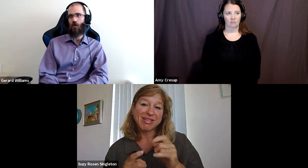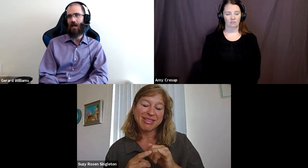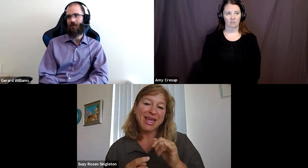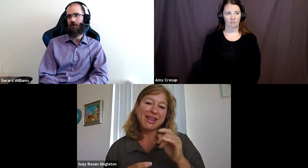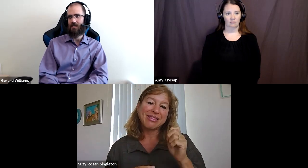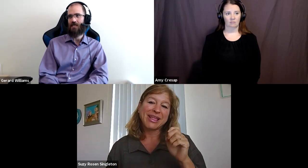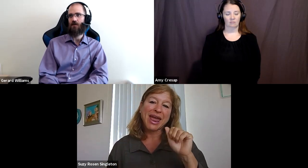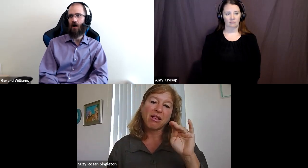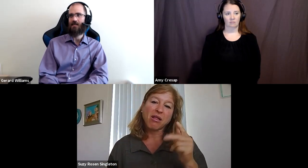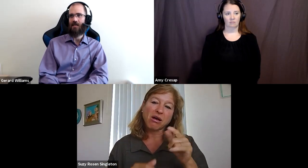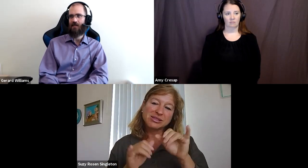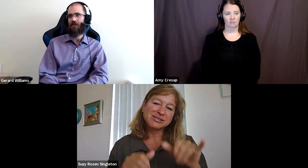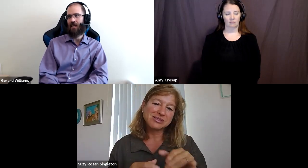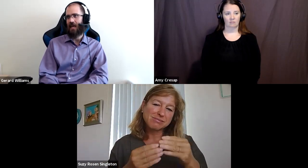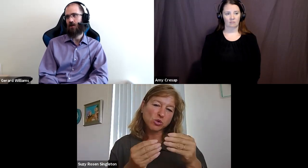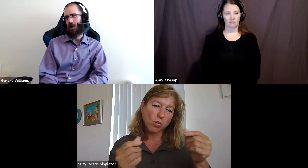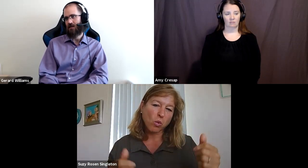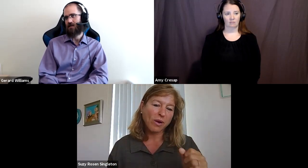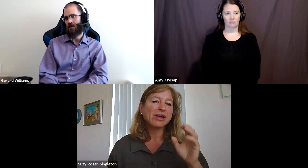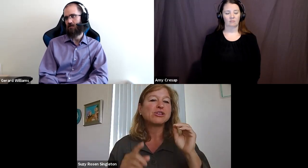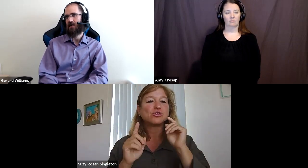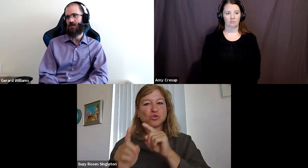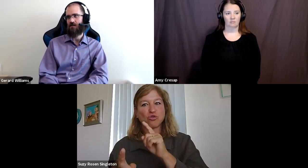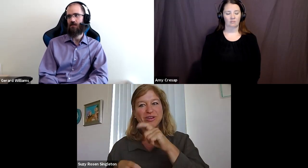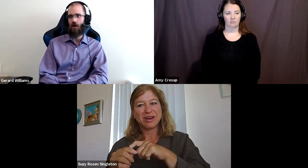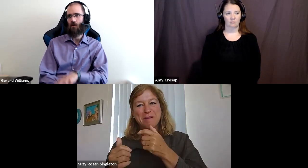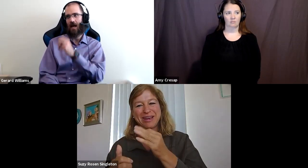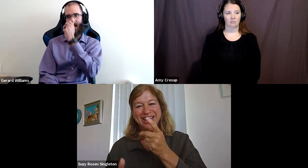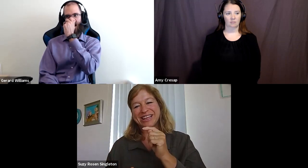away from TTYs given that the analog system is going away.